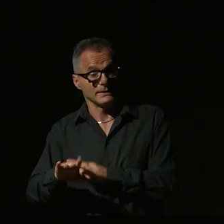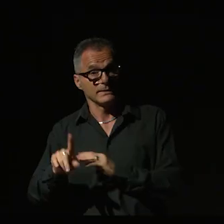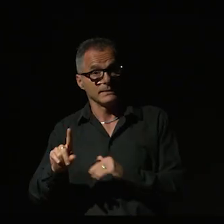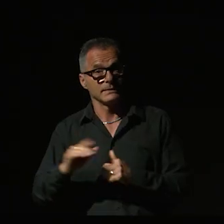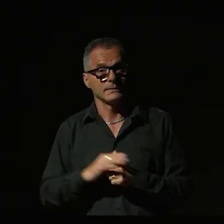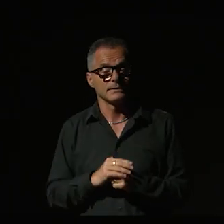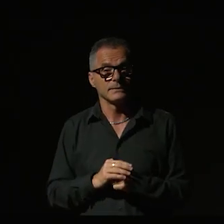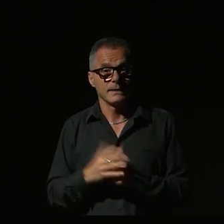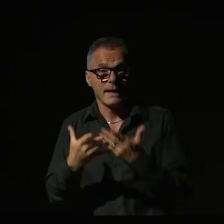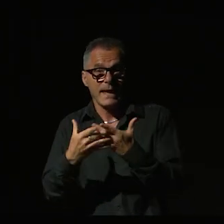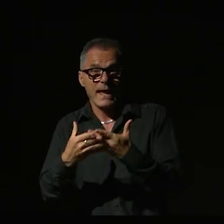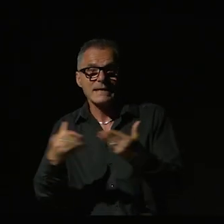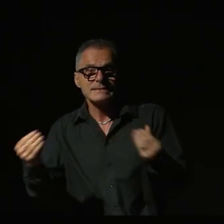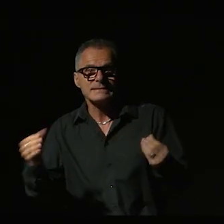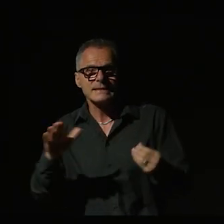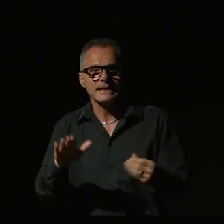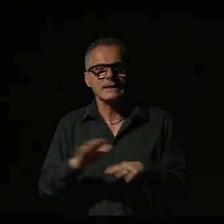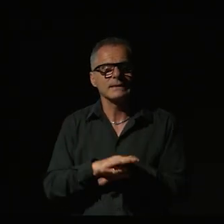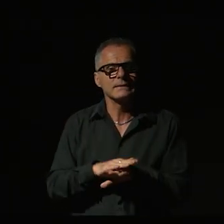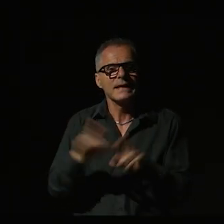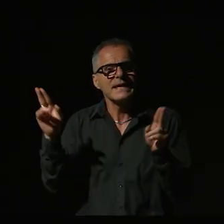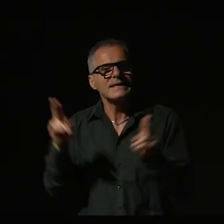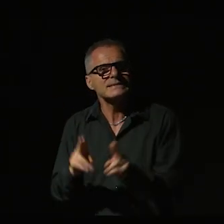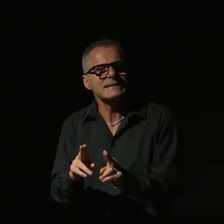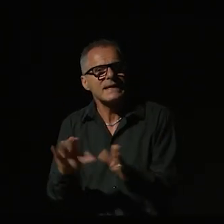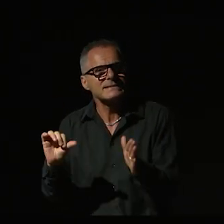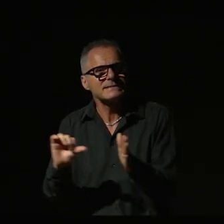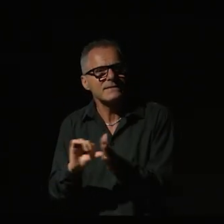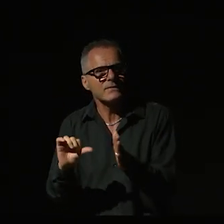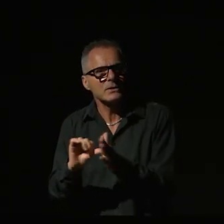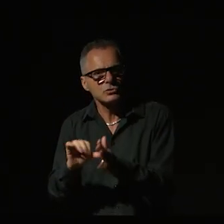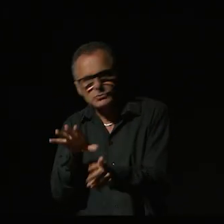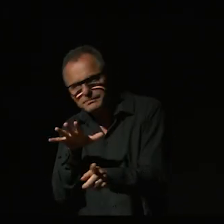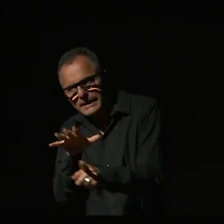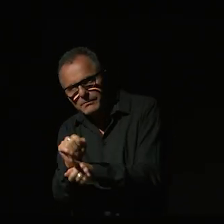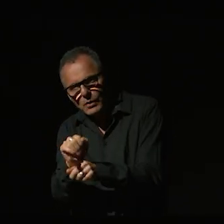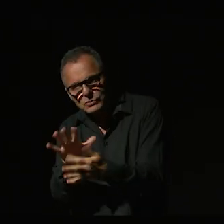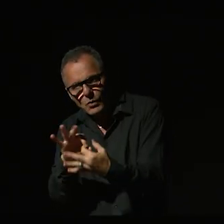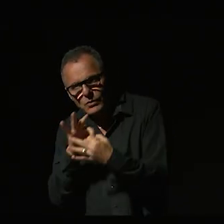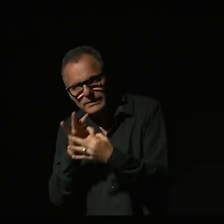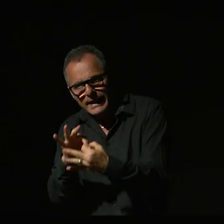a scene that is a little bit less difficult to pinpoint or connect to a specific